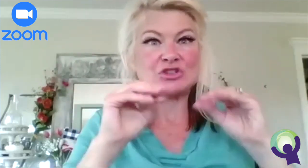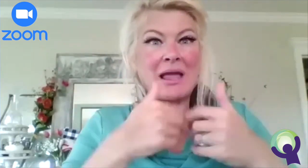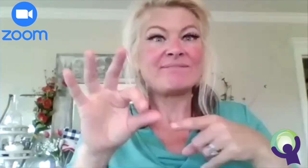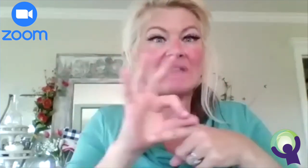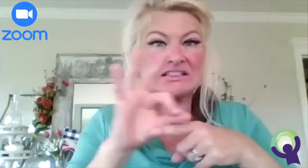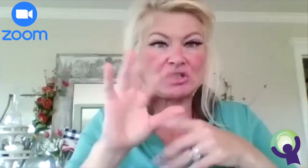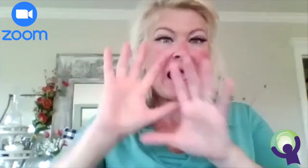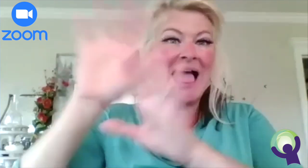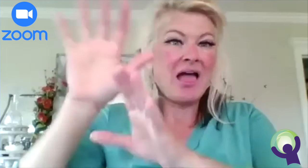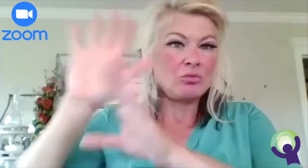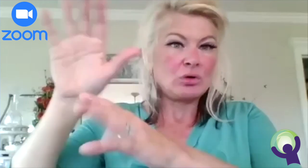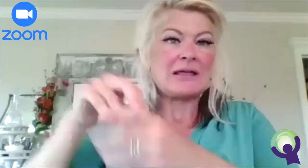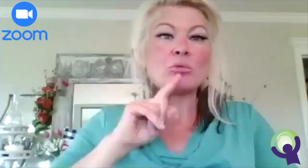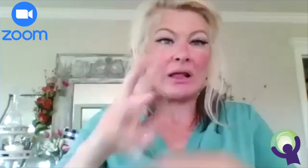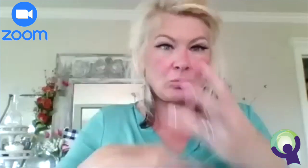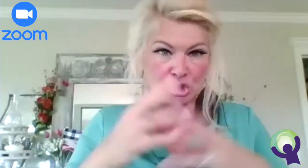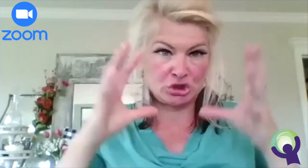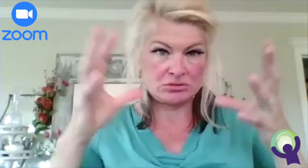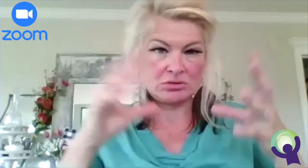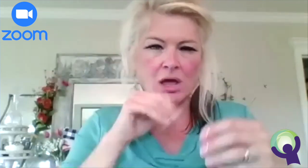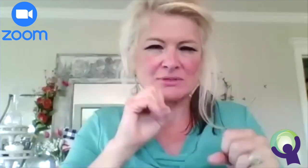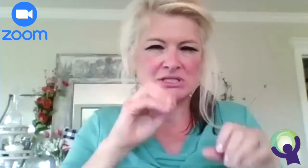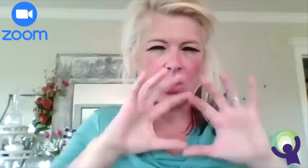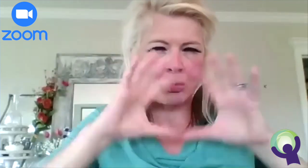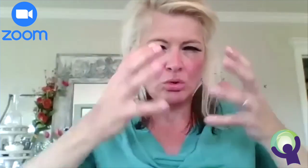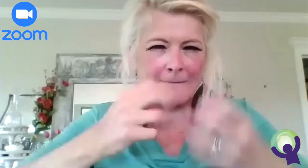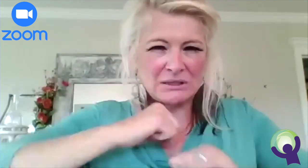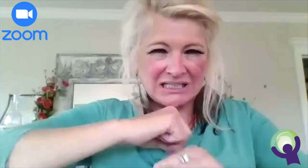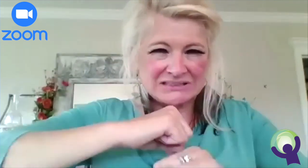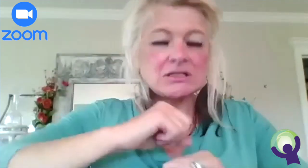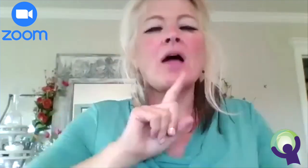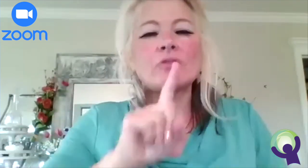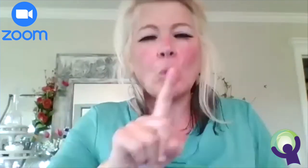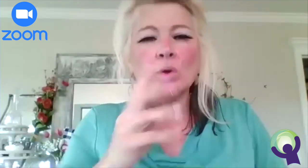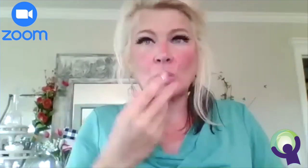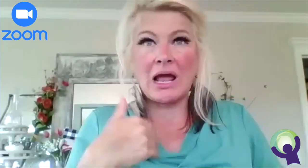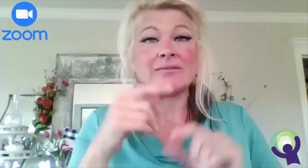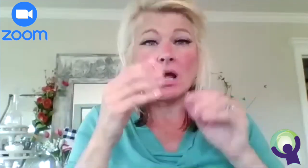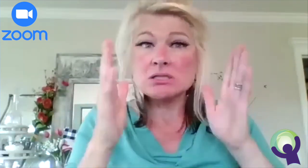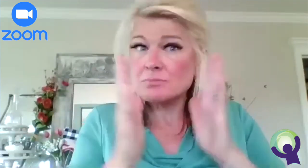successful as well and teaching them how to function out in the real world and want to protect them as a